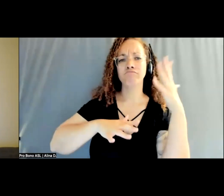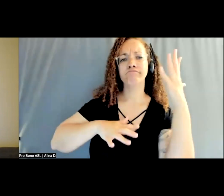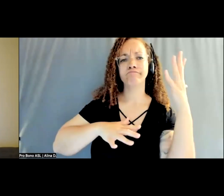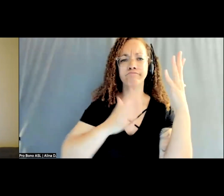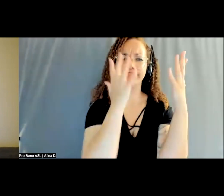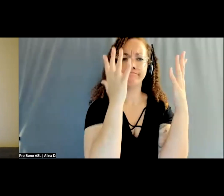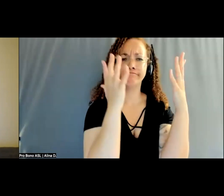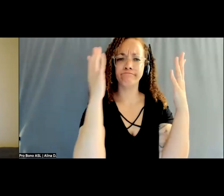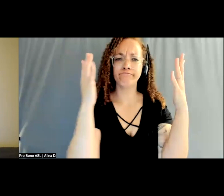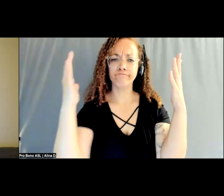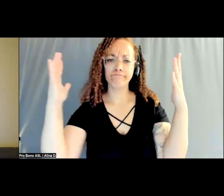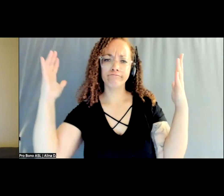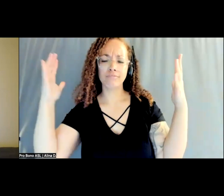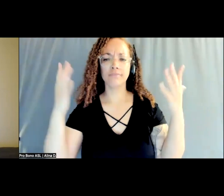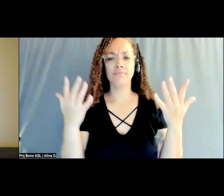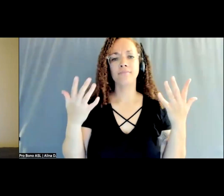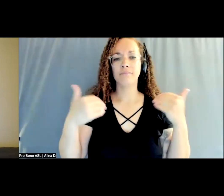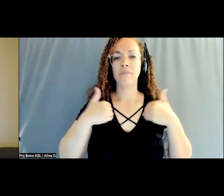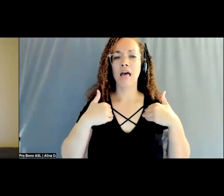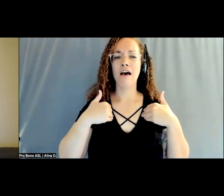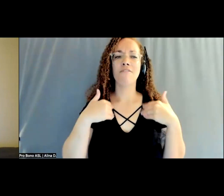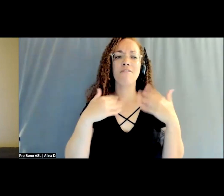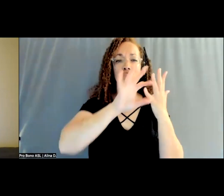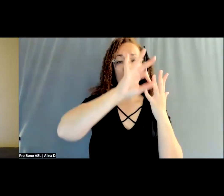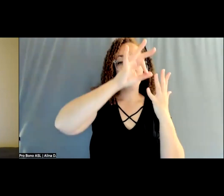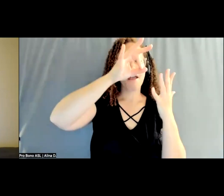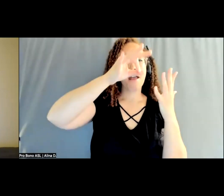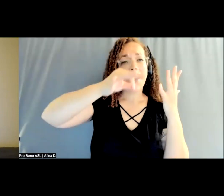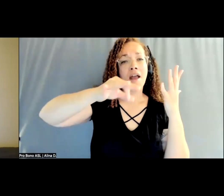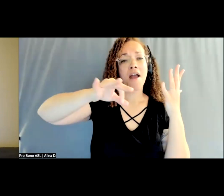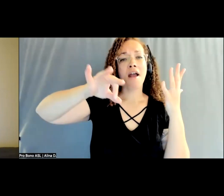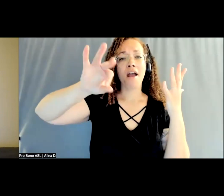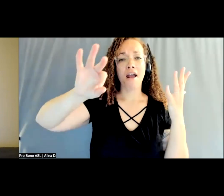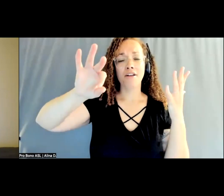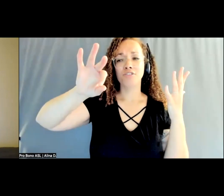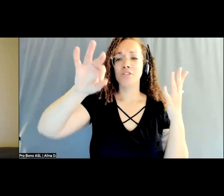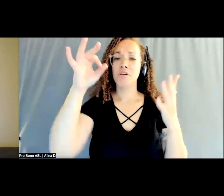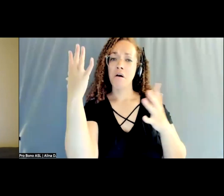branch furtively unfurls alongside haloed branch, enshrines the hollows as hallowed.